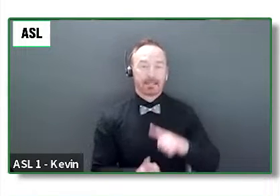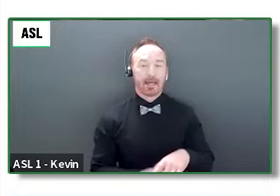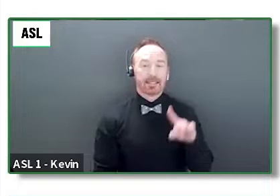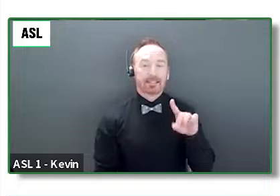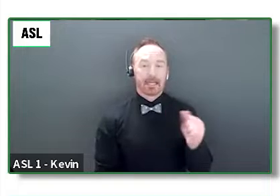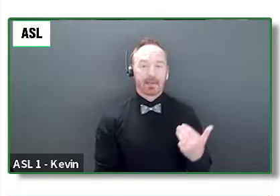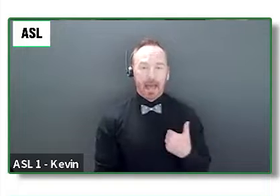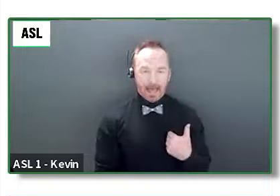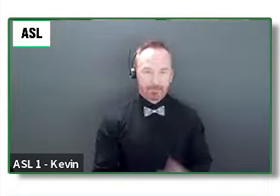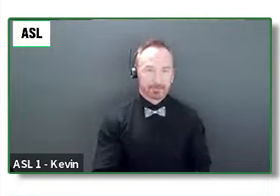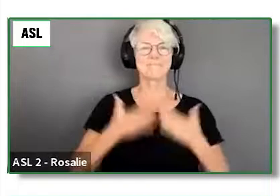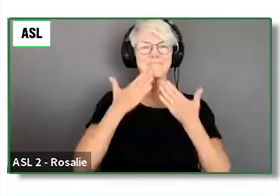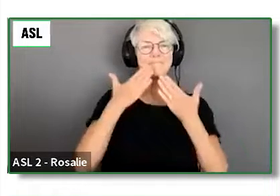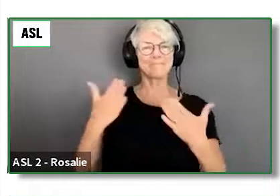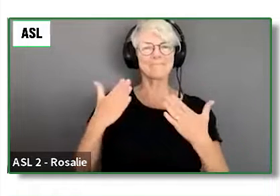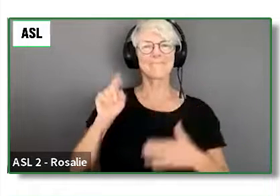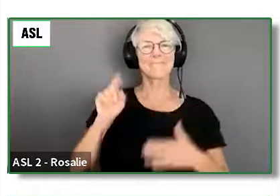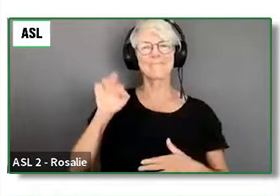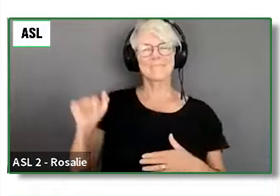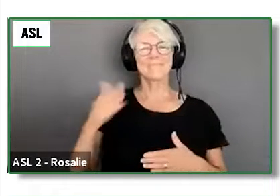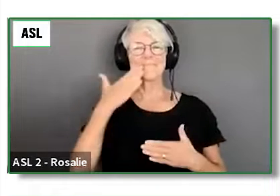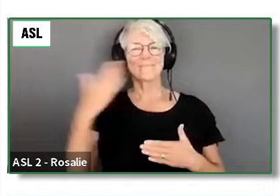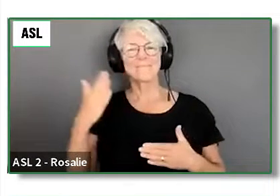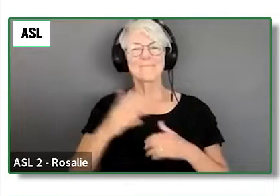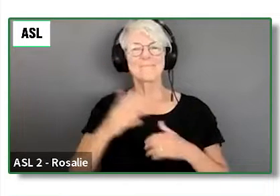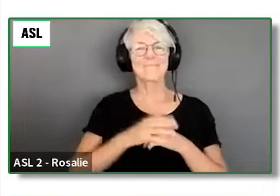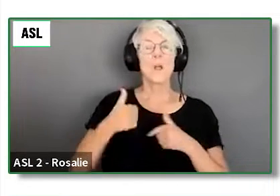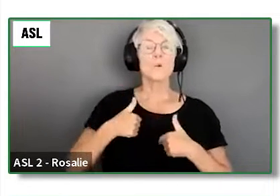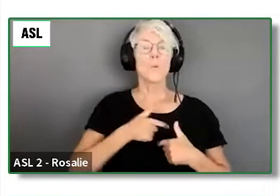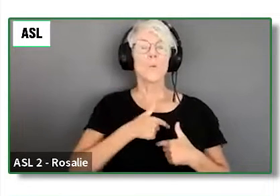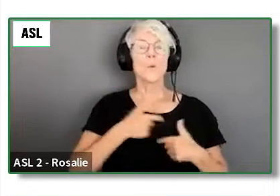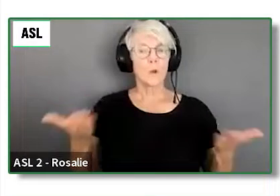Thanks Lori. So as Lori mentioned, we're coming to you today from Berkeley,